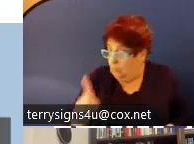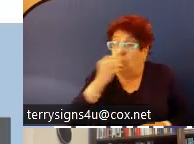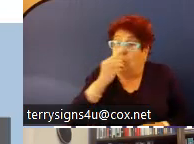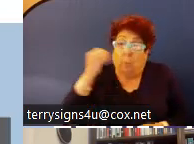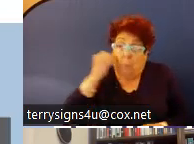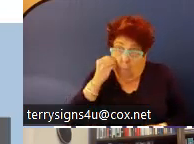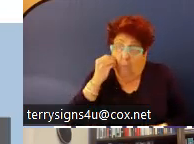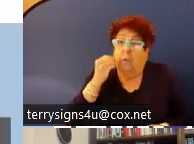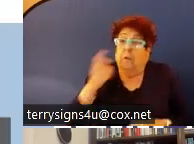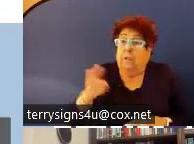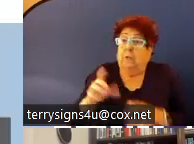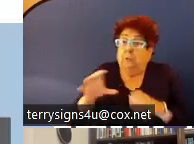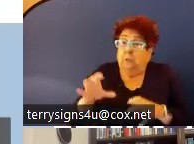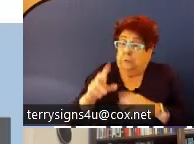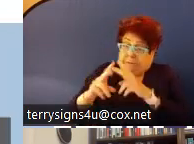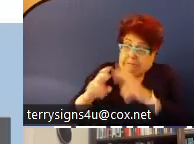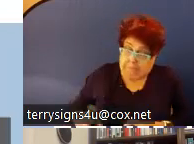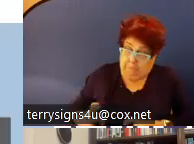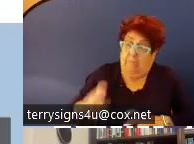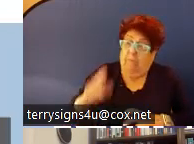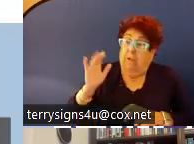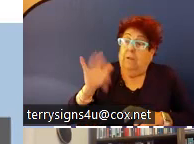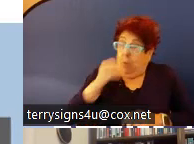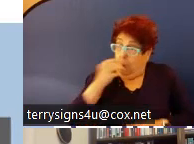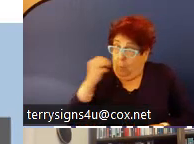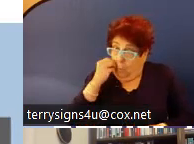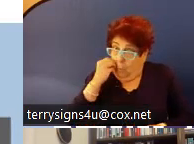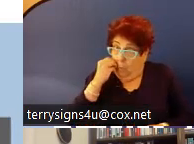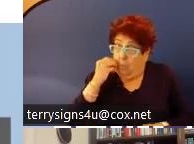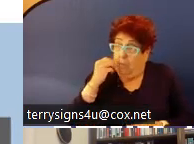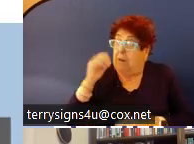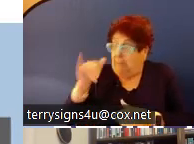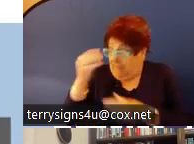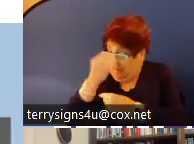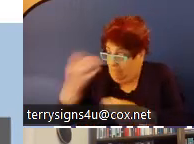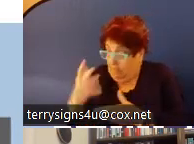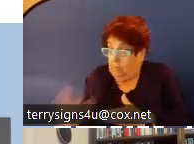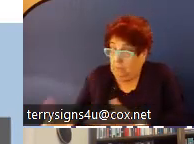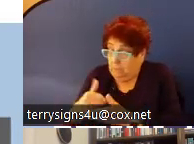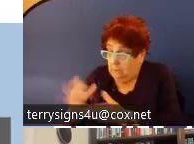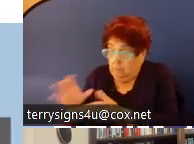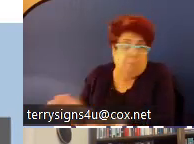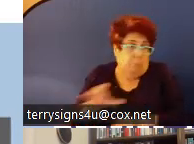entire coalition, brings that back, and that information is put into a shared database.